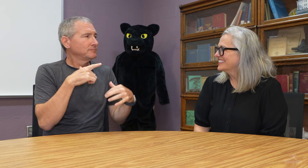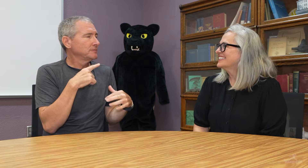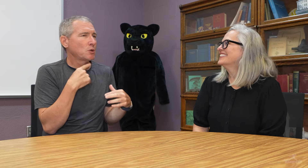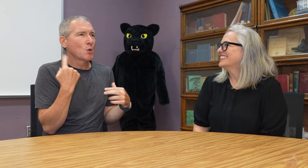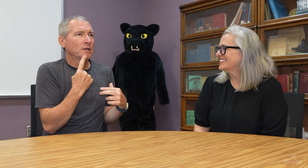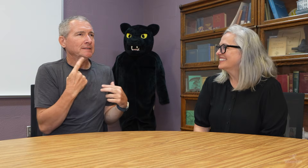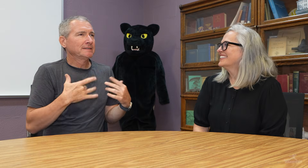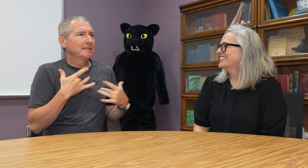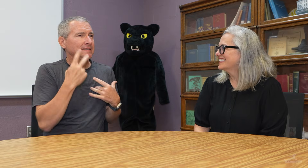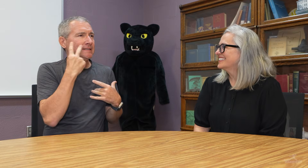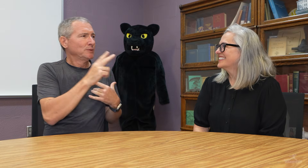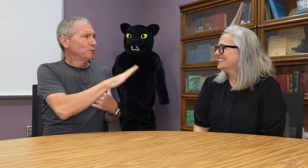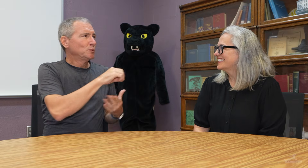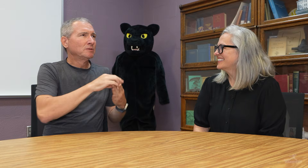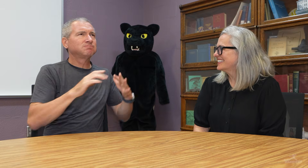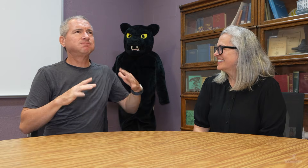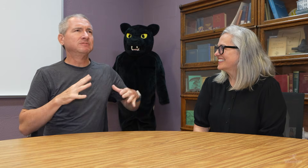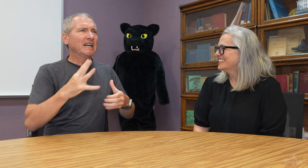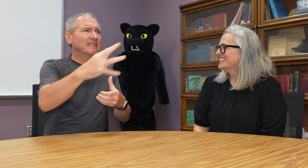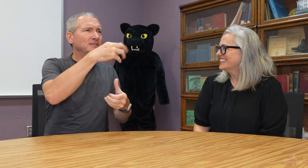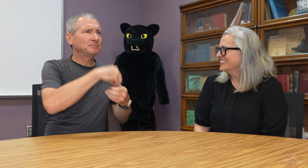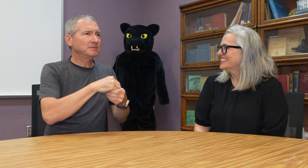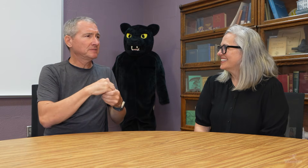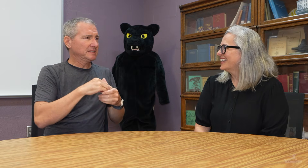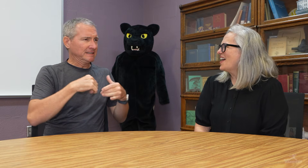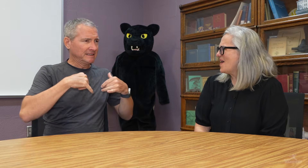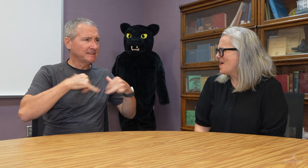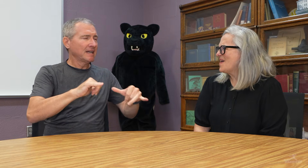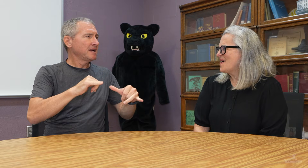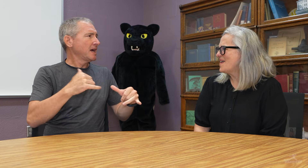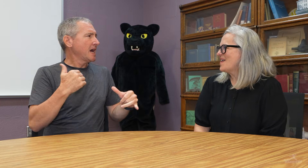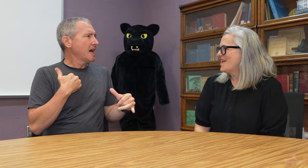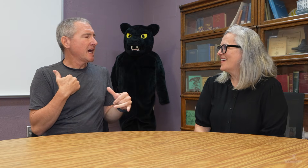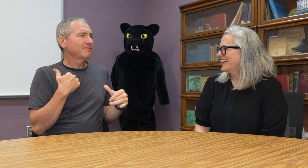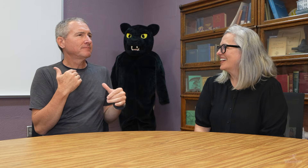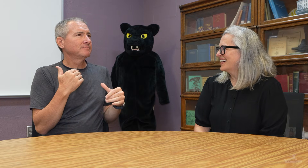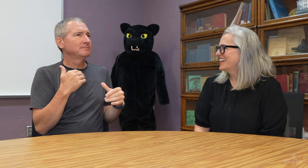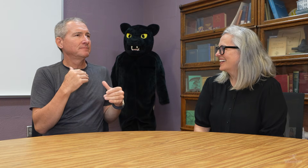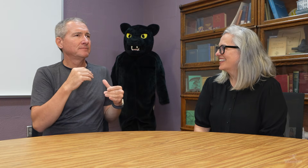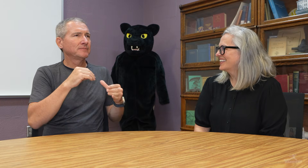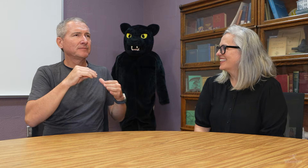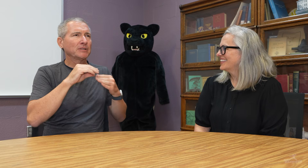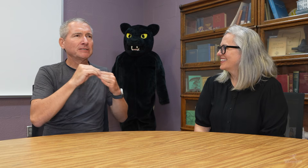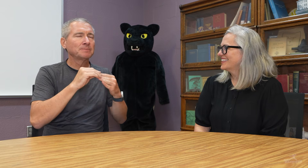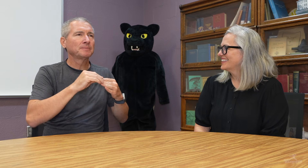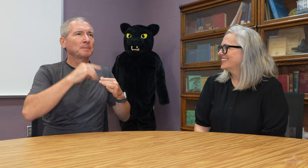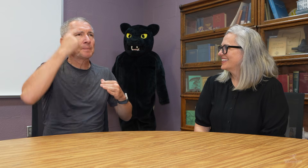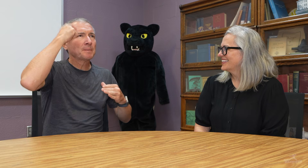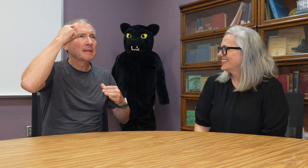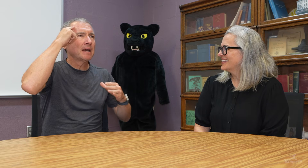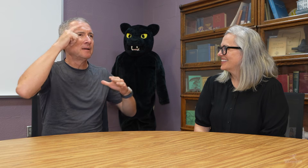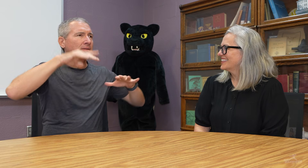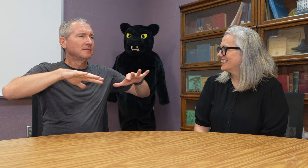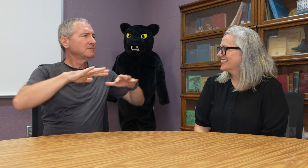and the audience was amazing! Your students are so excited to be engaged. That shows the leadership mentality in your school!